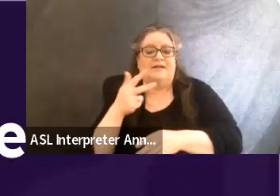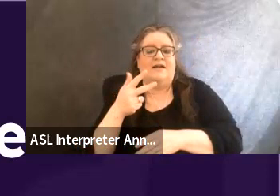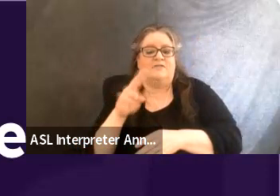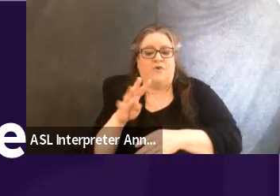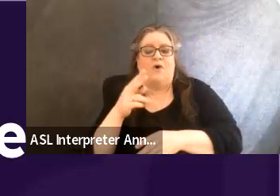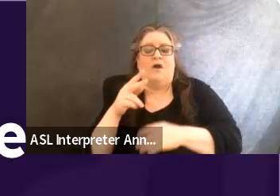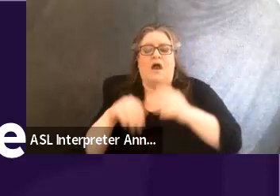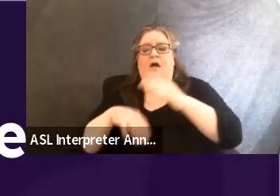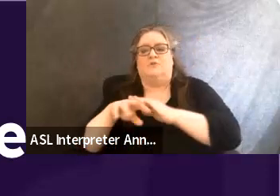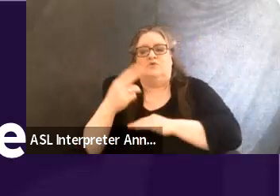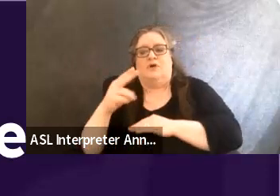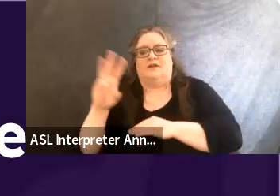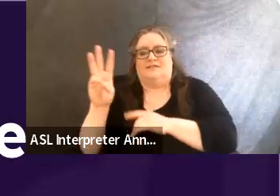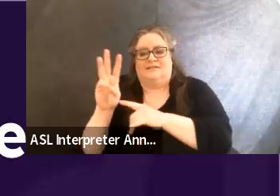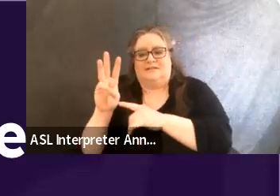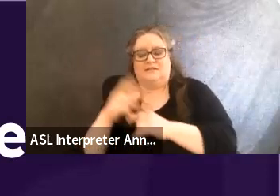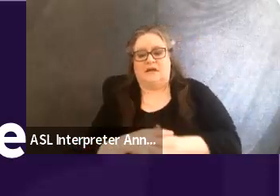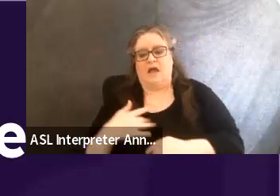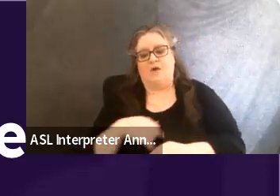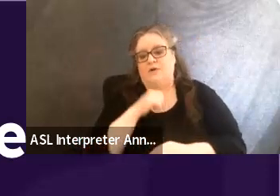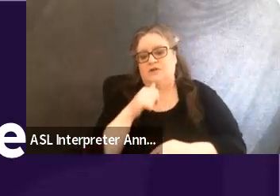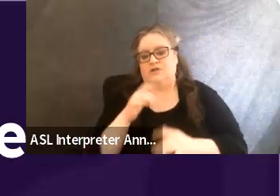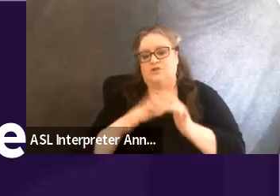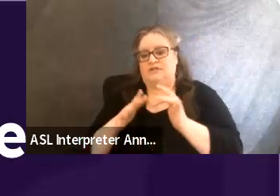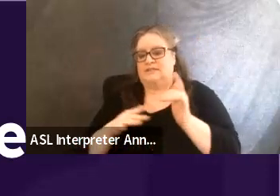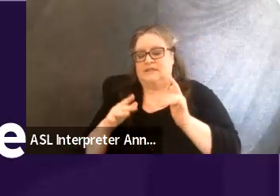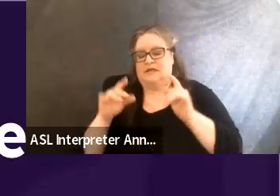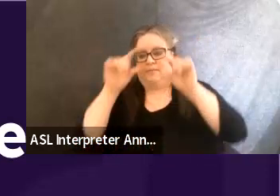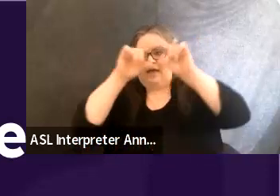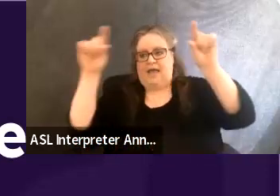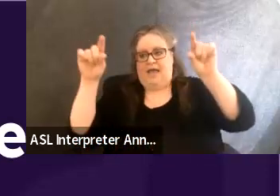And we should not skip heading levels going down.